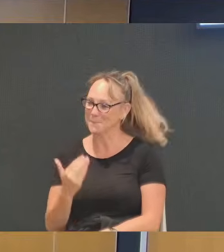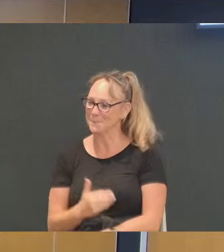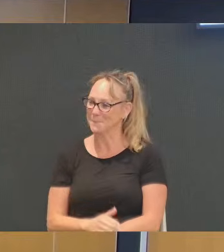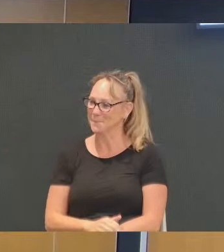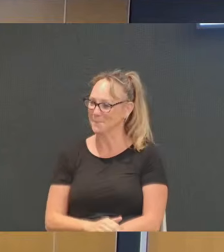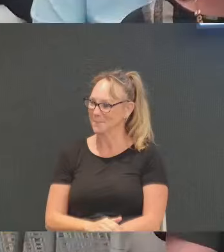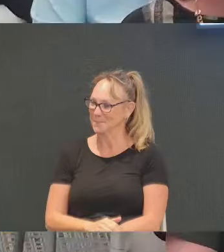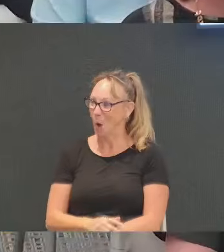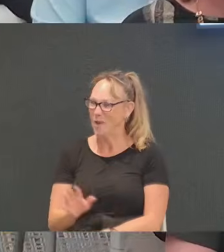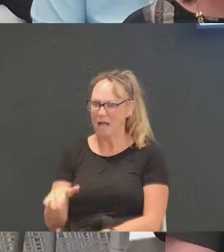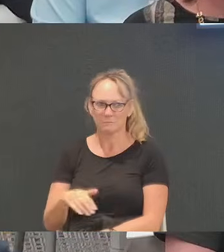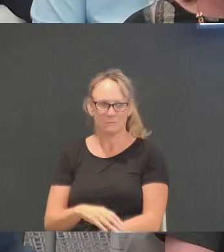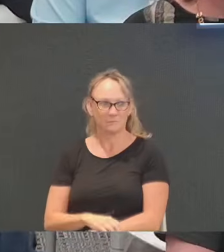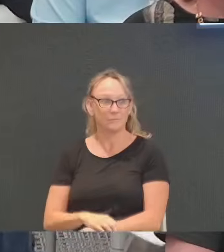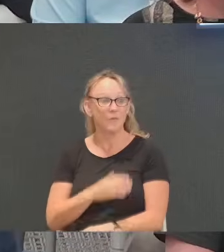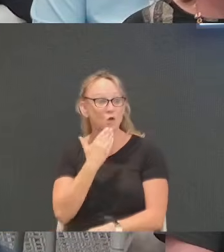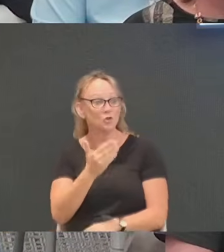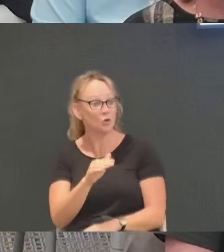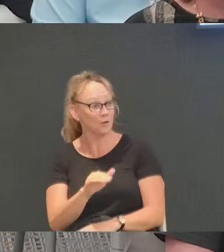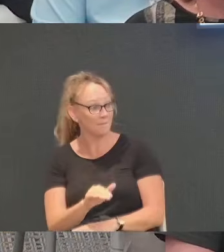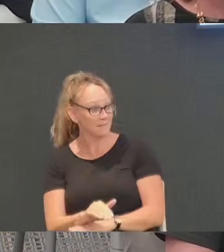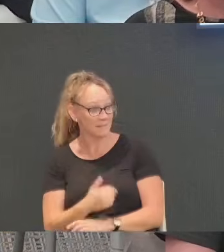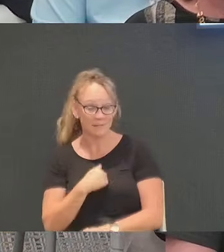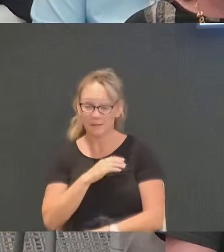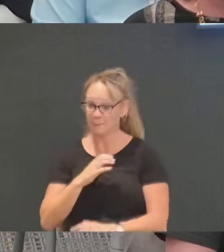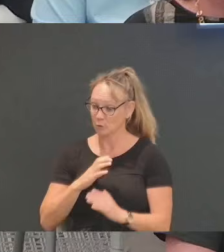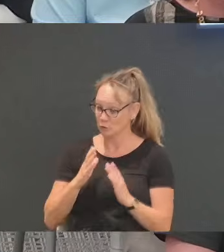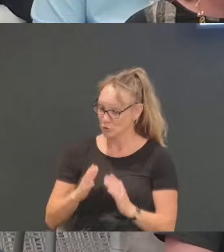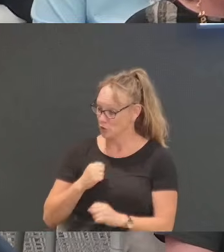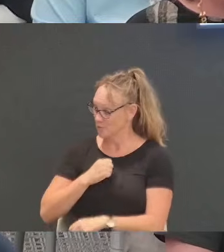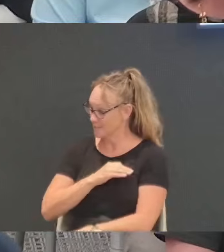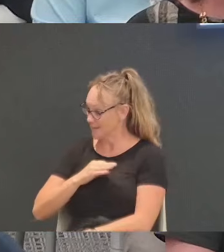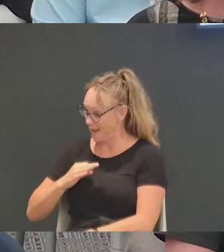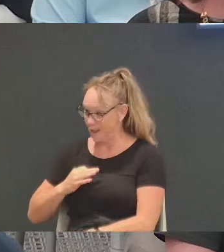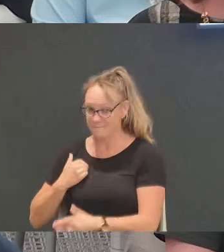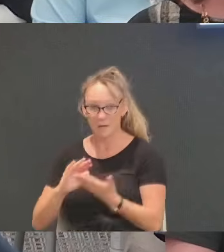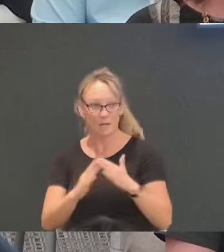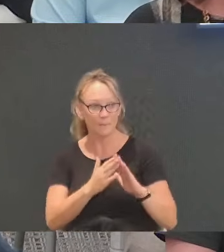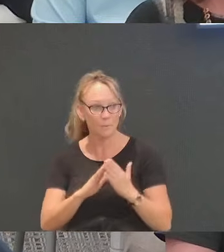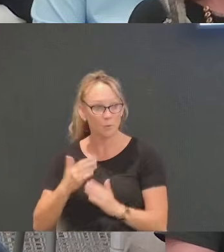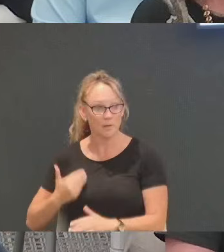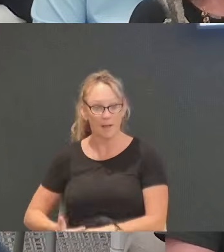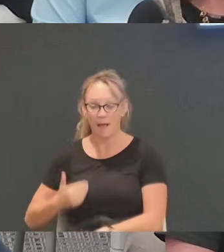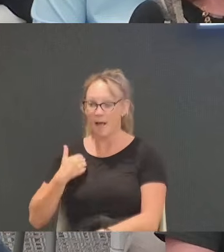Good evening, uh, Commissioners, staff, uh, community. Uh, my name is Marty Nov. U, I'm